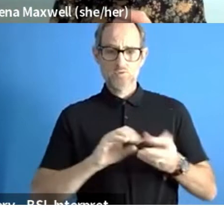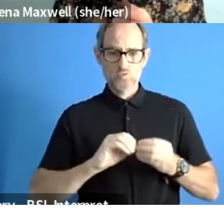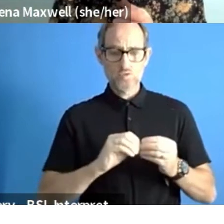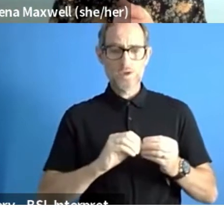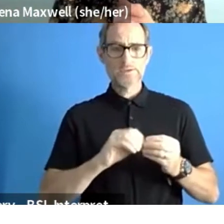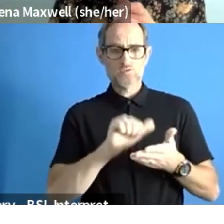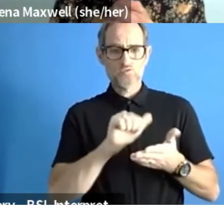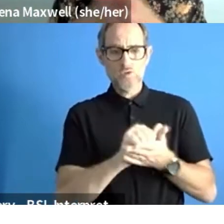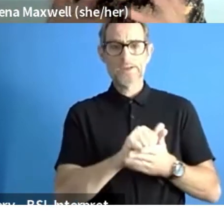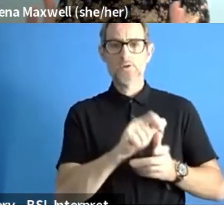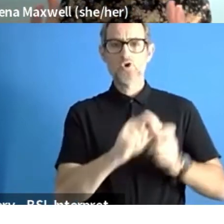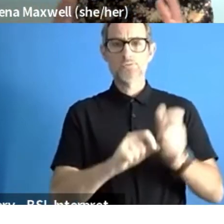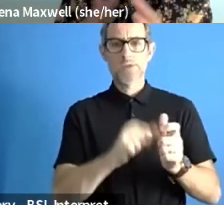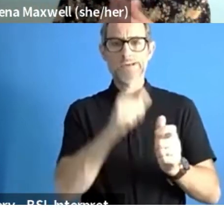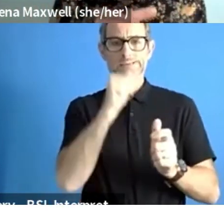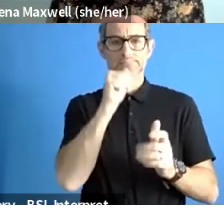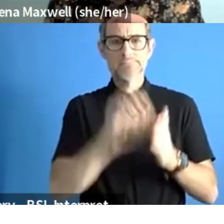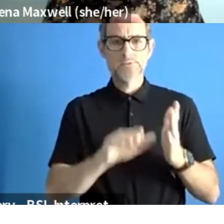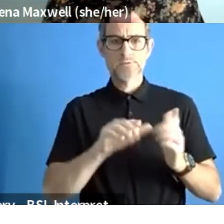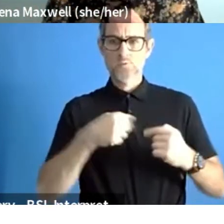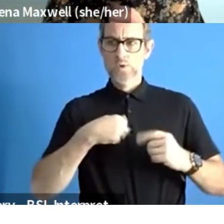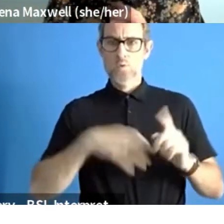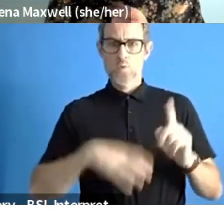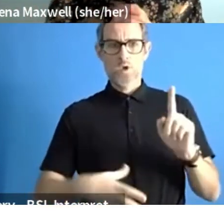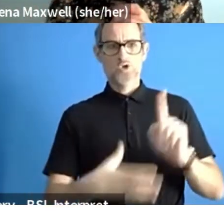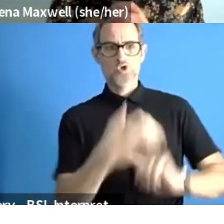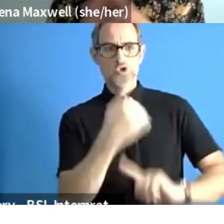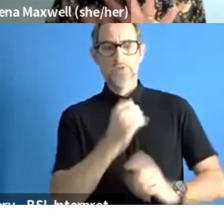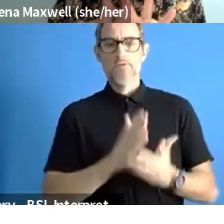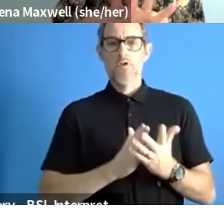experience that we want to achieve through a contact centre solution so